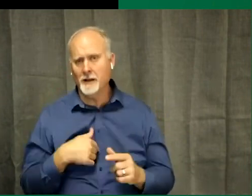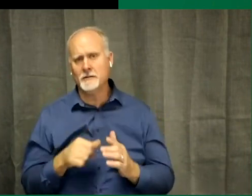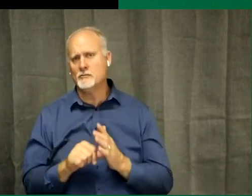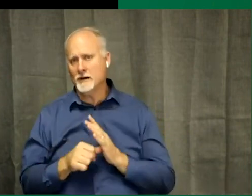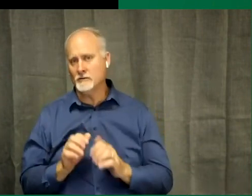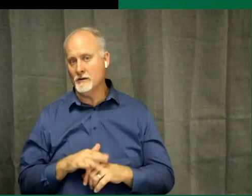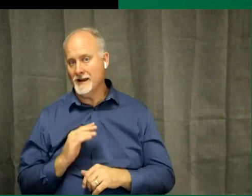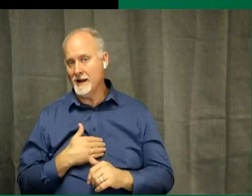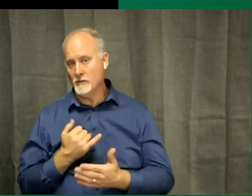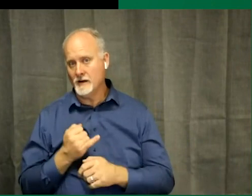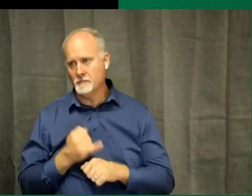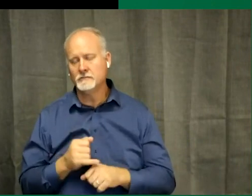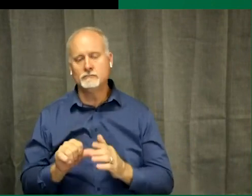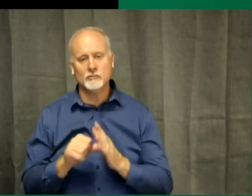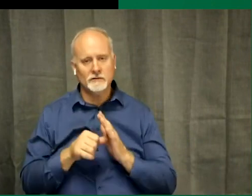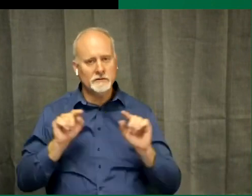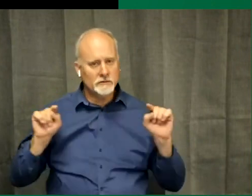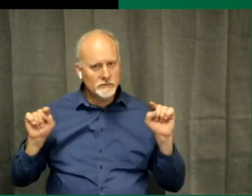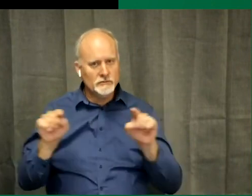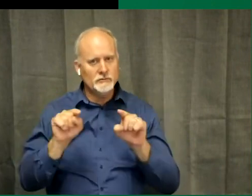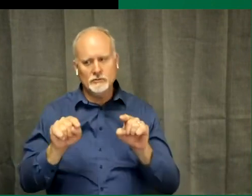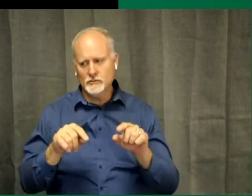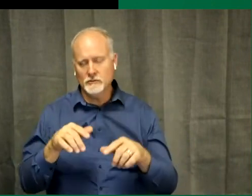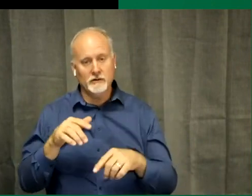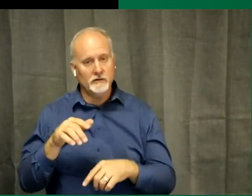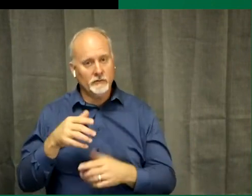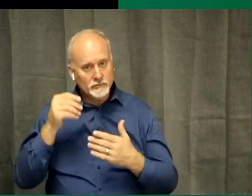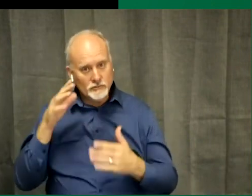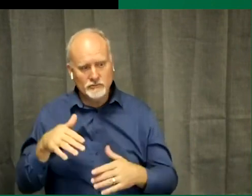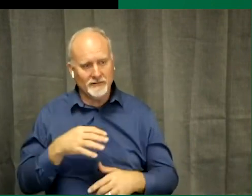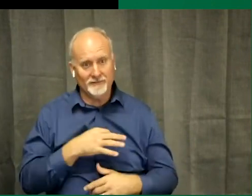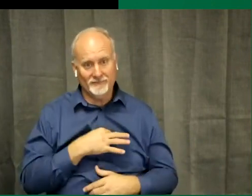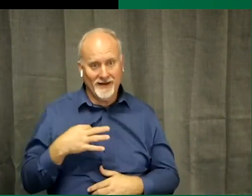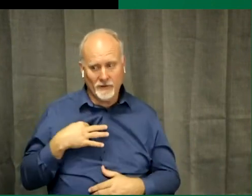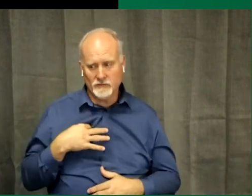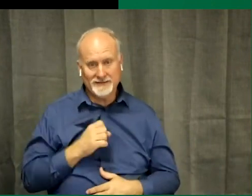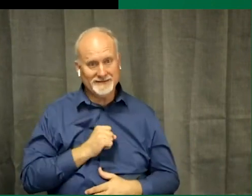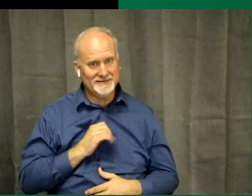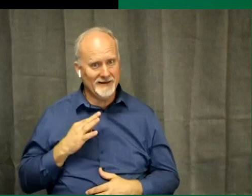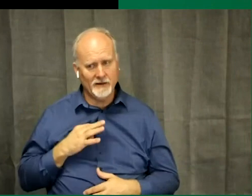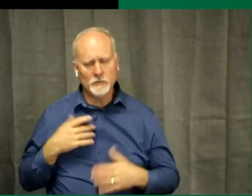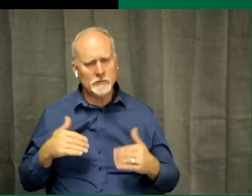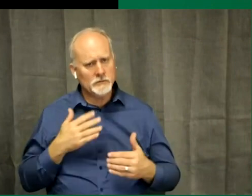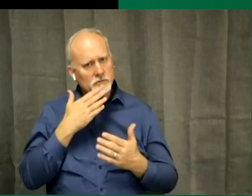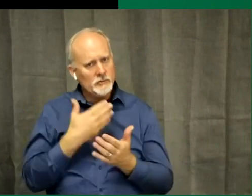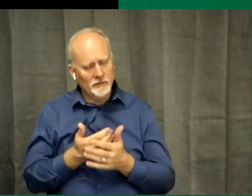campus you guys the faculty the staff are doing a pretty darn good job of following these things but